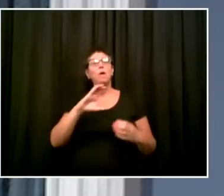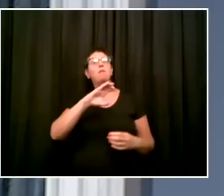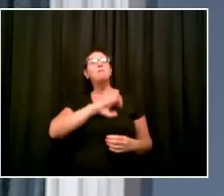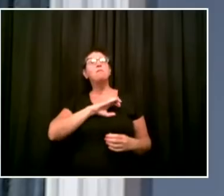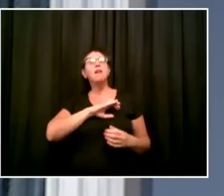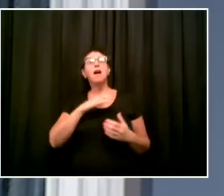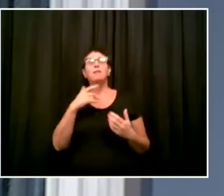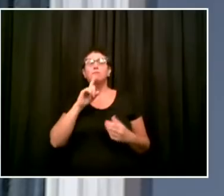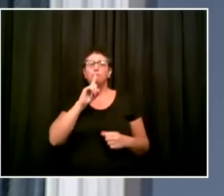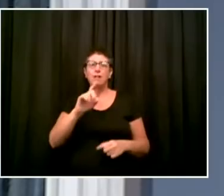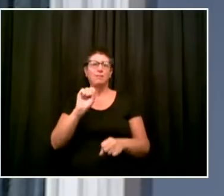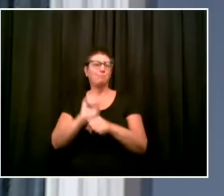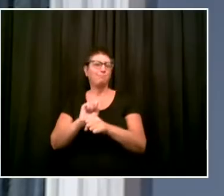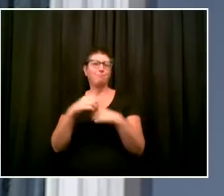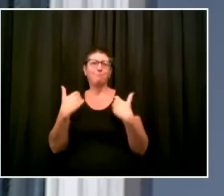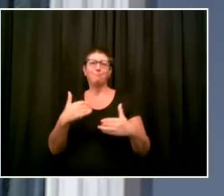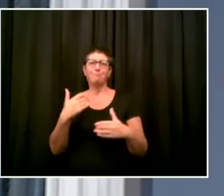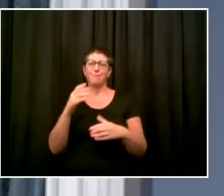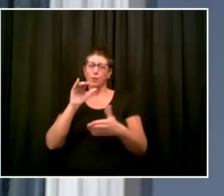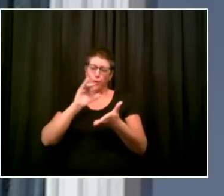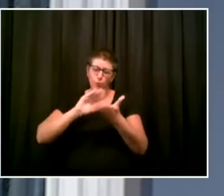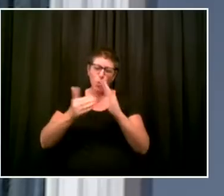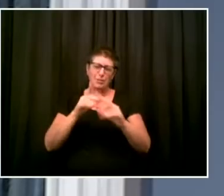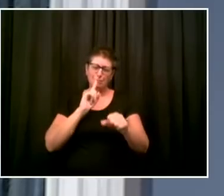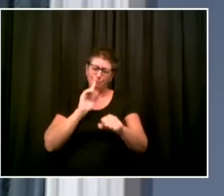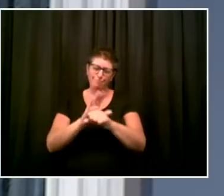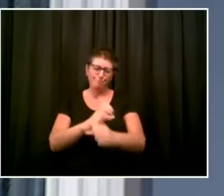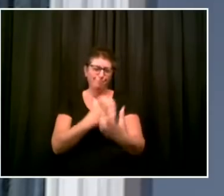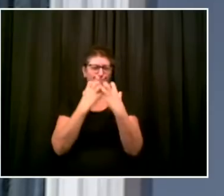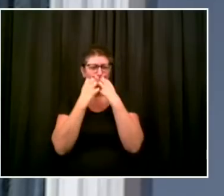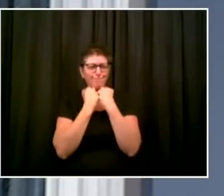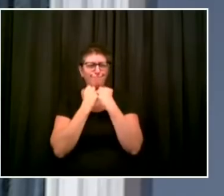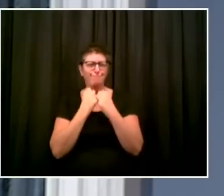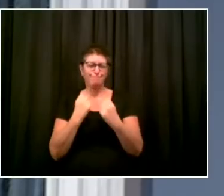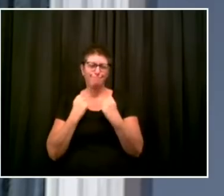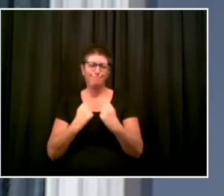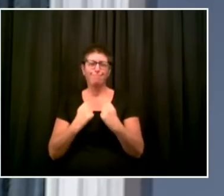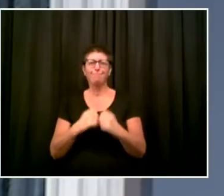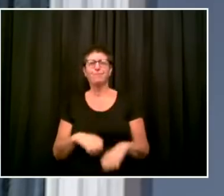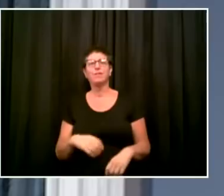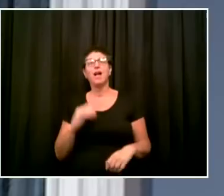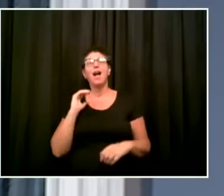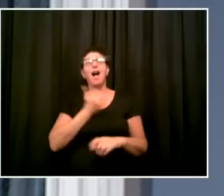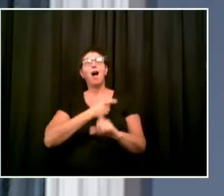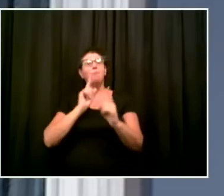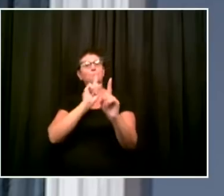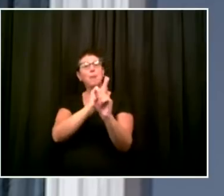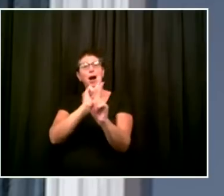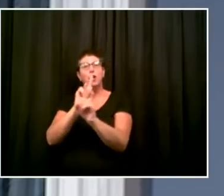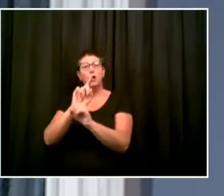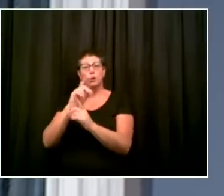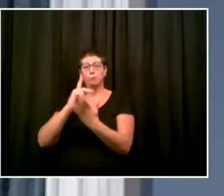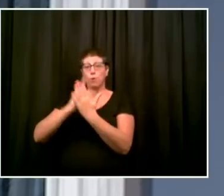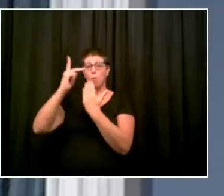IN KIDS LIVES AND WORKING WITH TEACHERS IN THAT COMMUNITY TO MAKE SURE THAT YOU CAN PARTICIPATE IN THIS PROGRAM